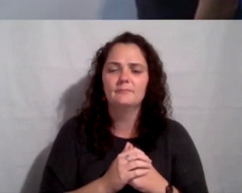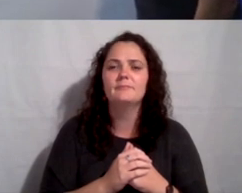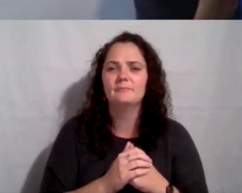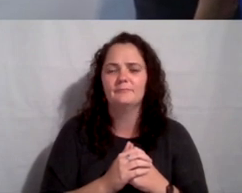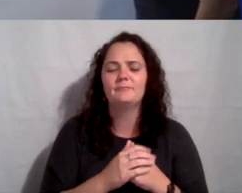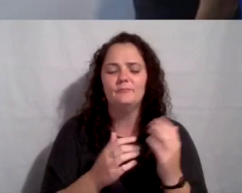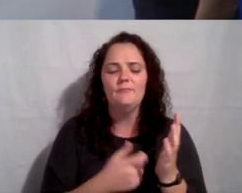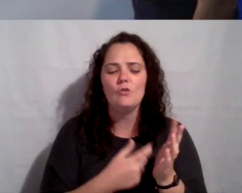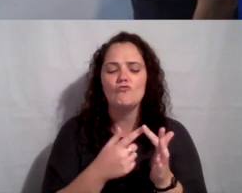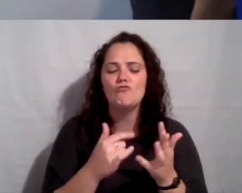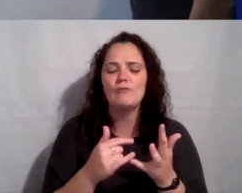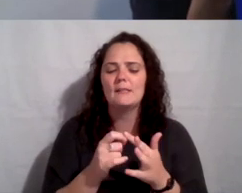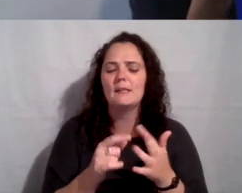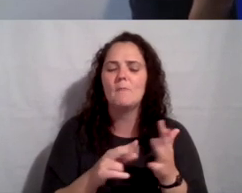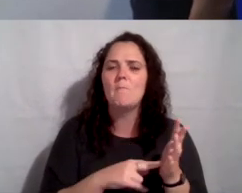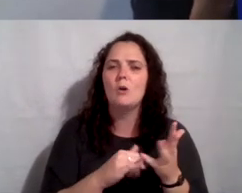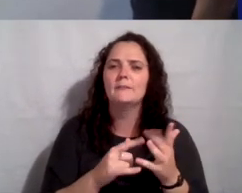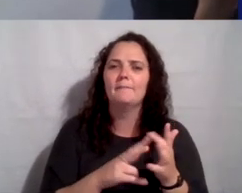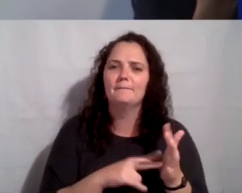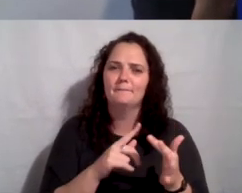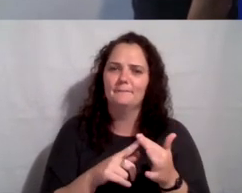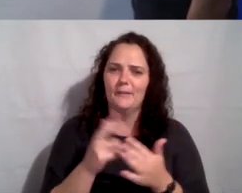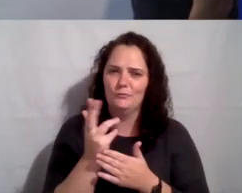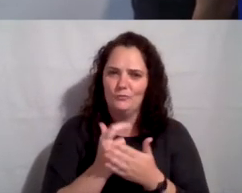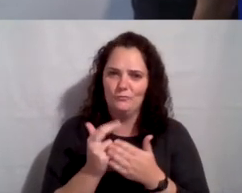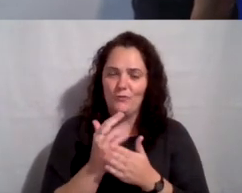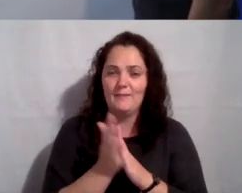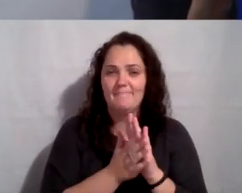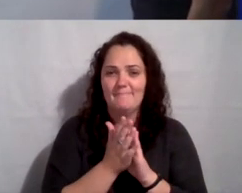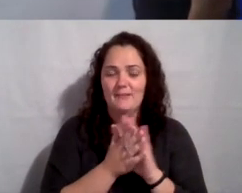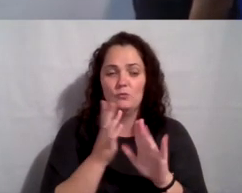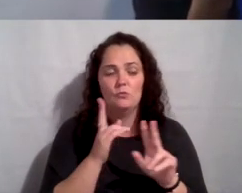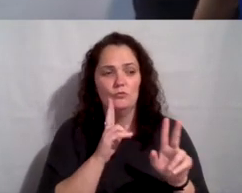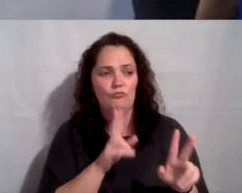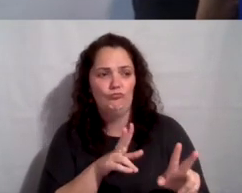Responsive drawing is all about letting the drawing reveal to you what's important. It's not about you